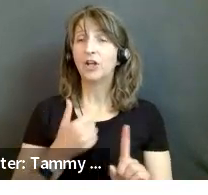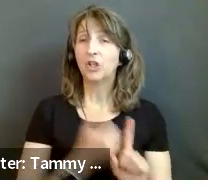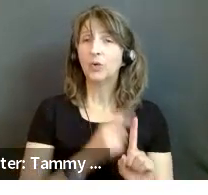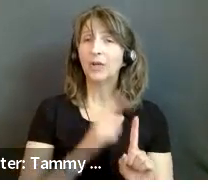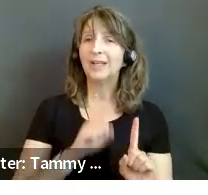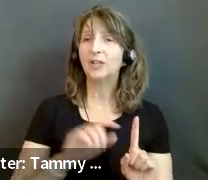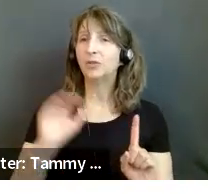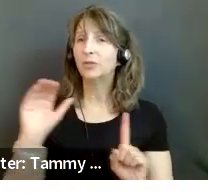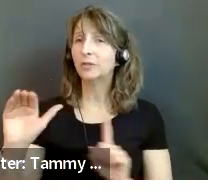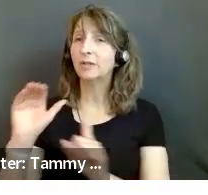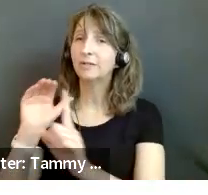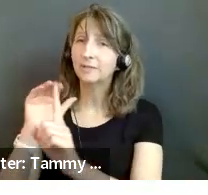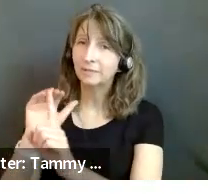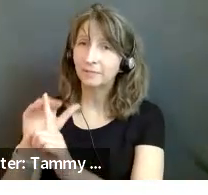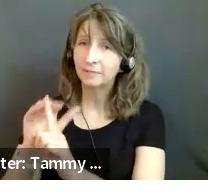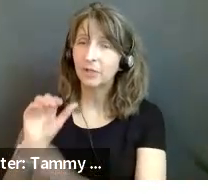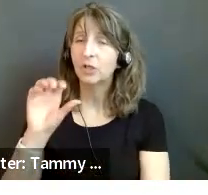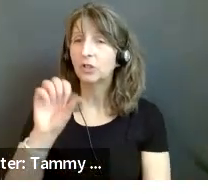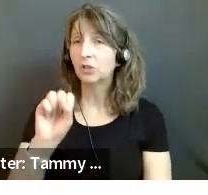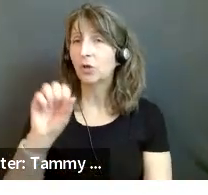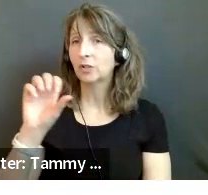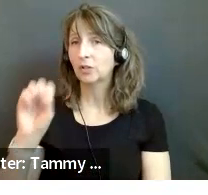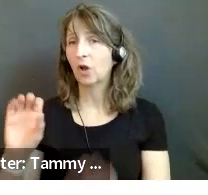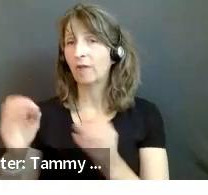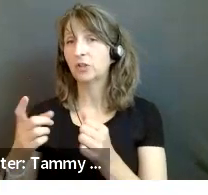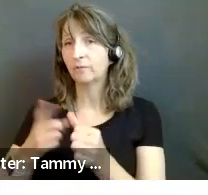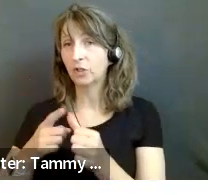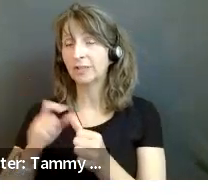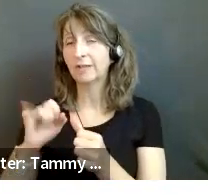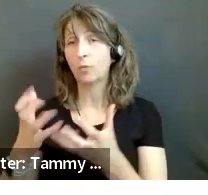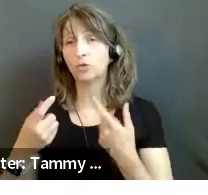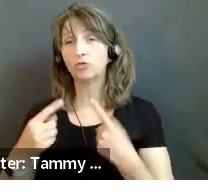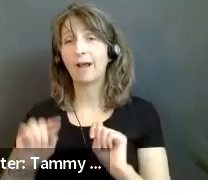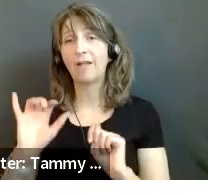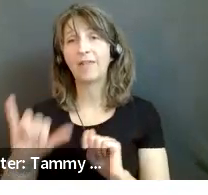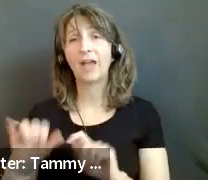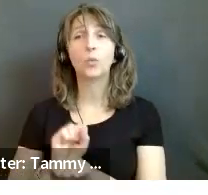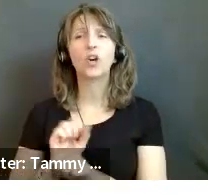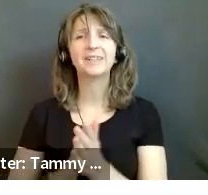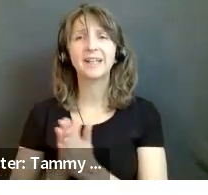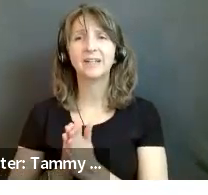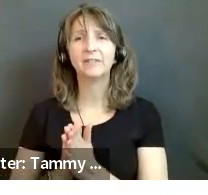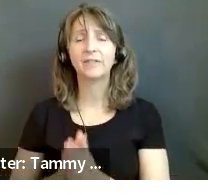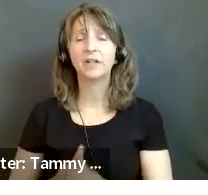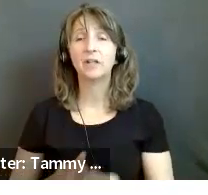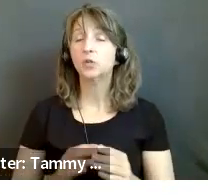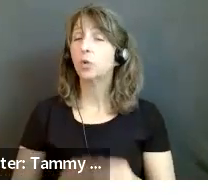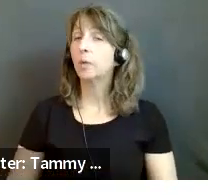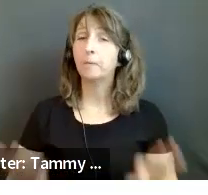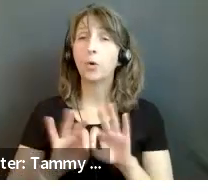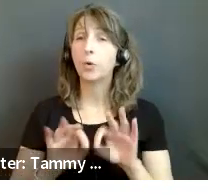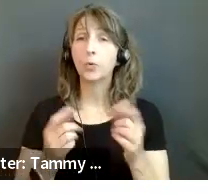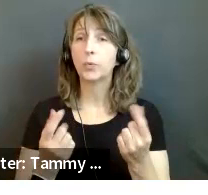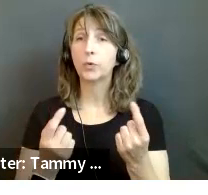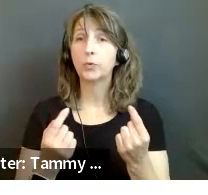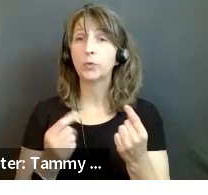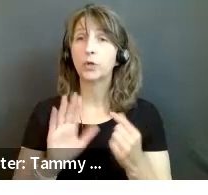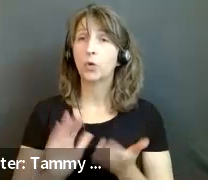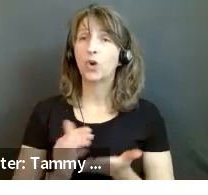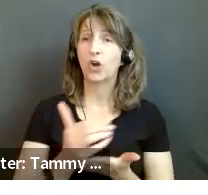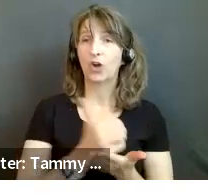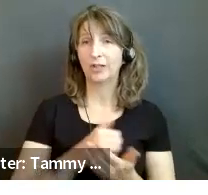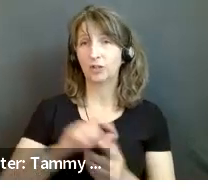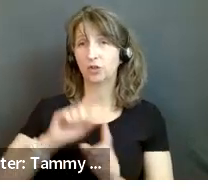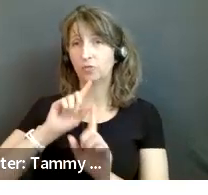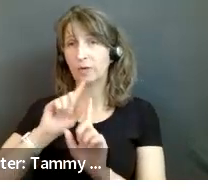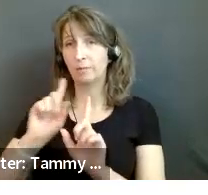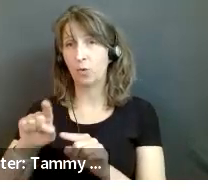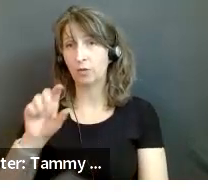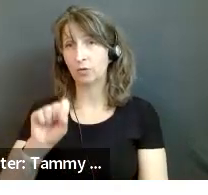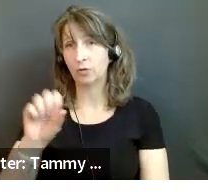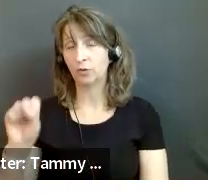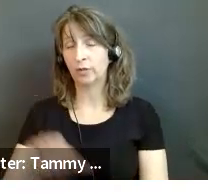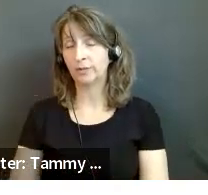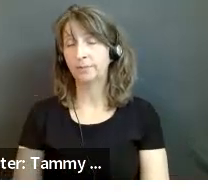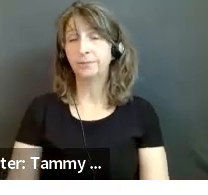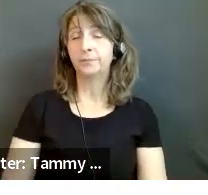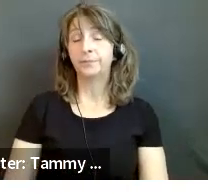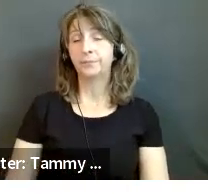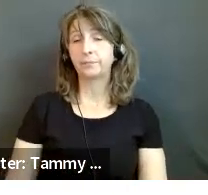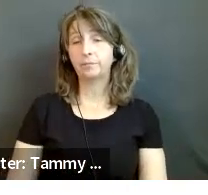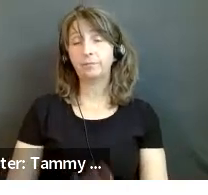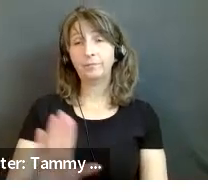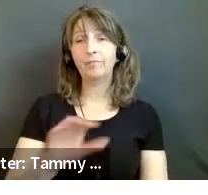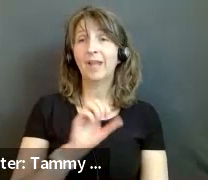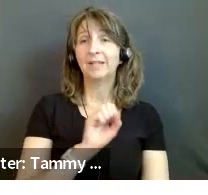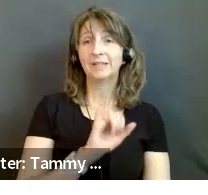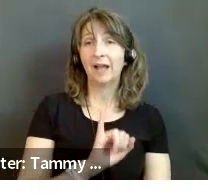And part of that is reporting your earnings. Now reporting your earnings is different, slightly different for SSI and SSDI.